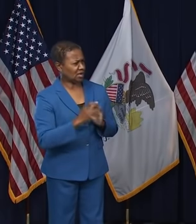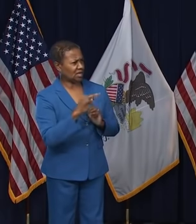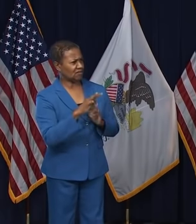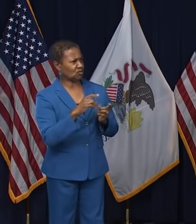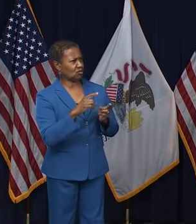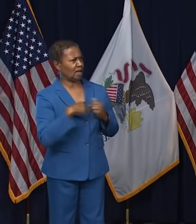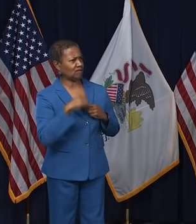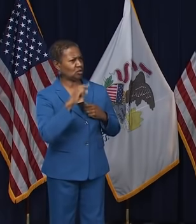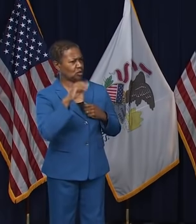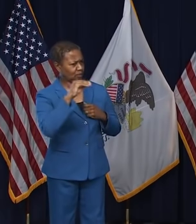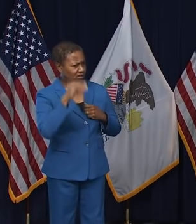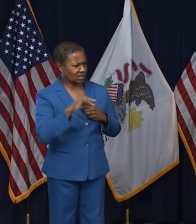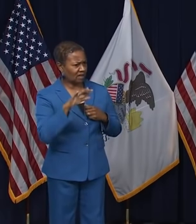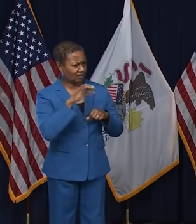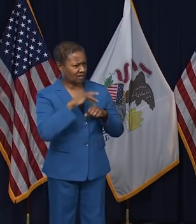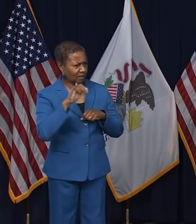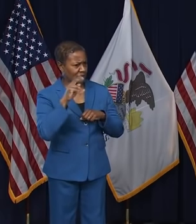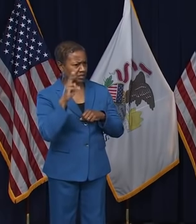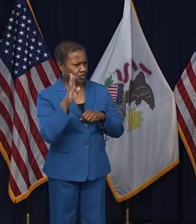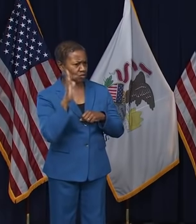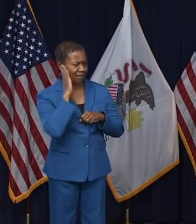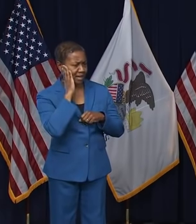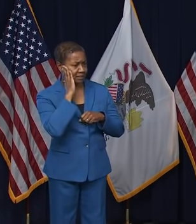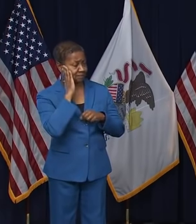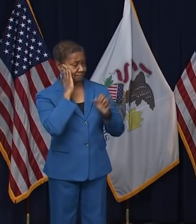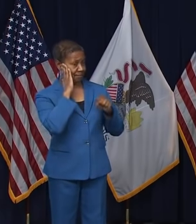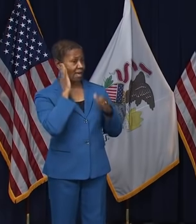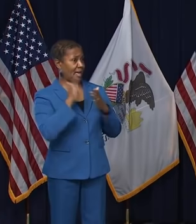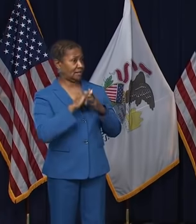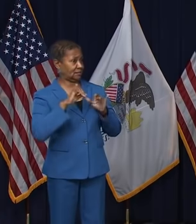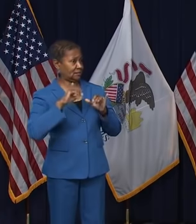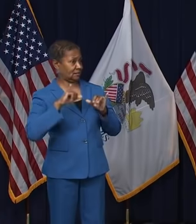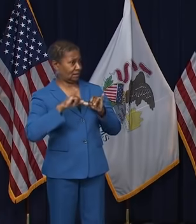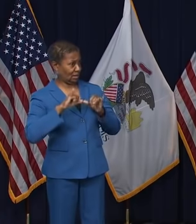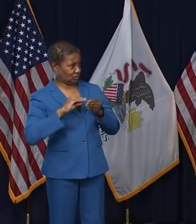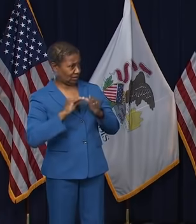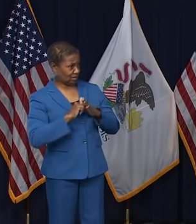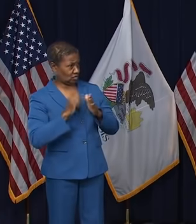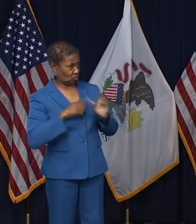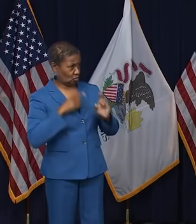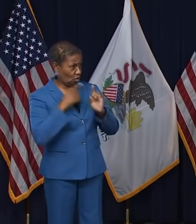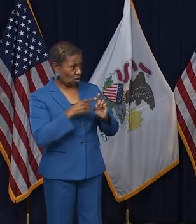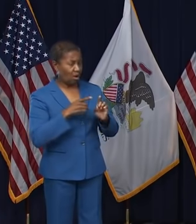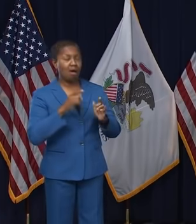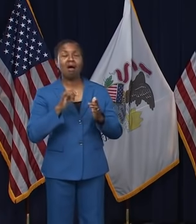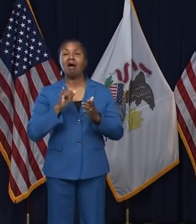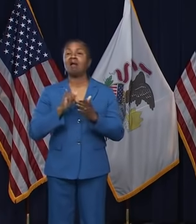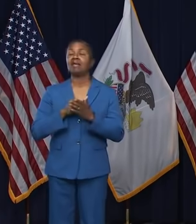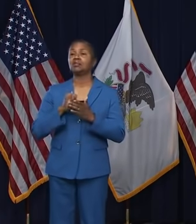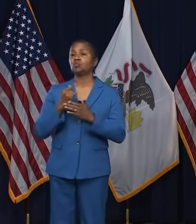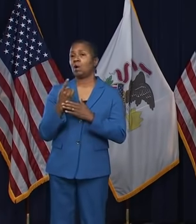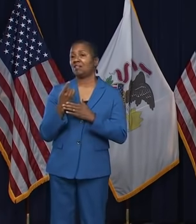would take them to the hospital